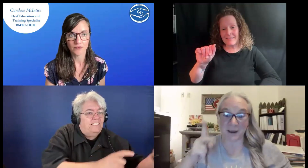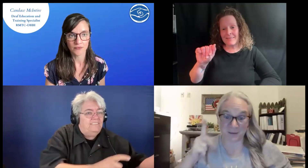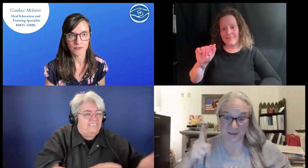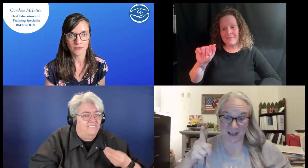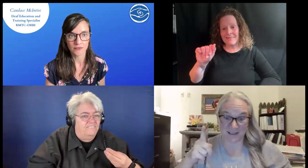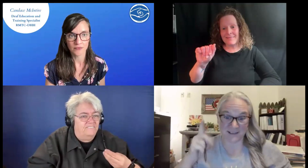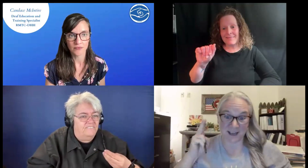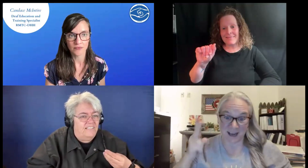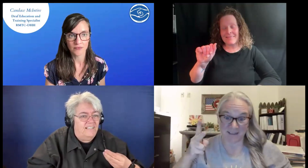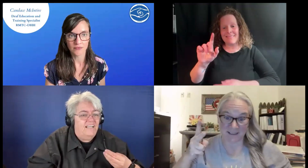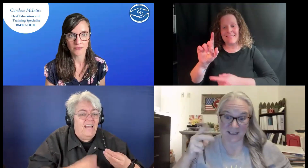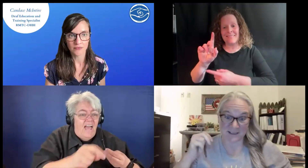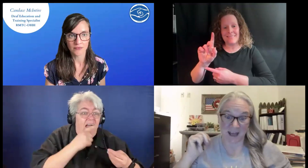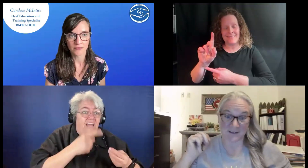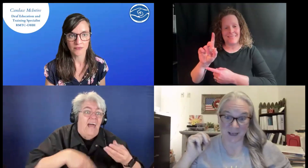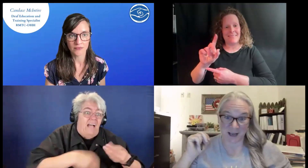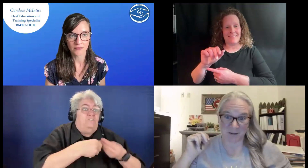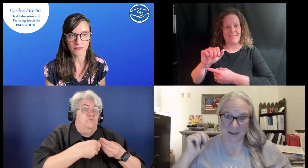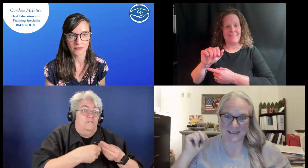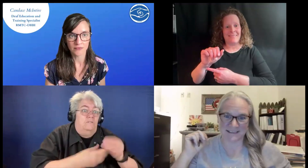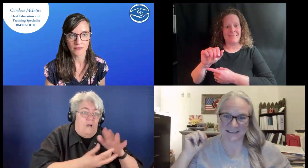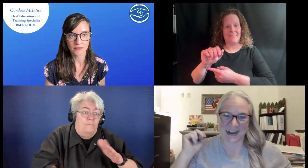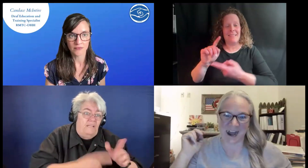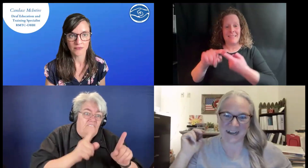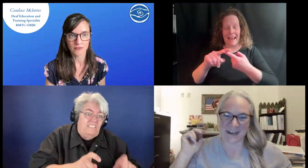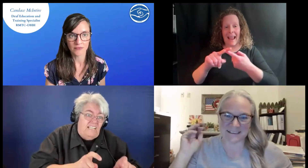copy of the test and the test ahead of time?